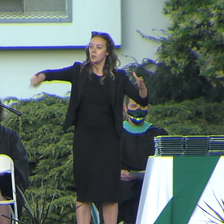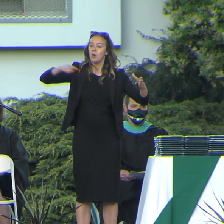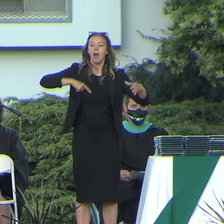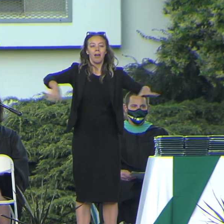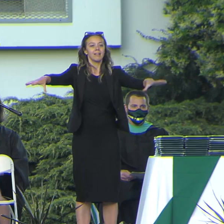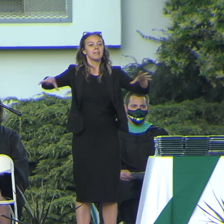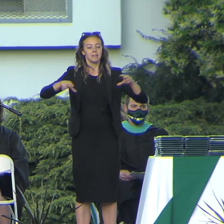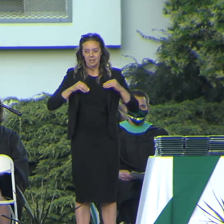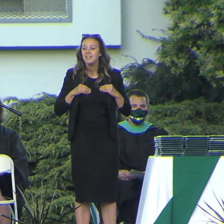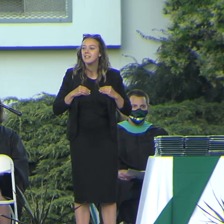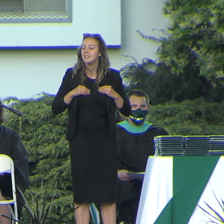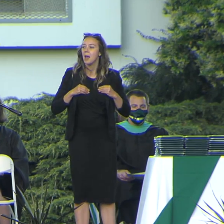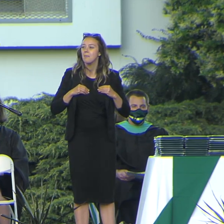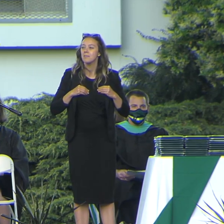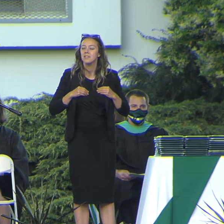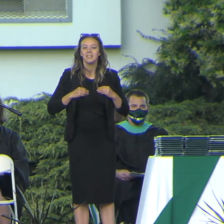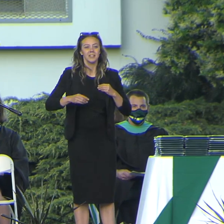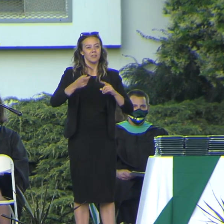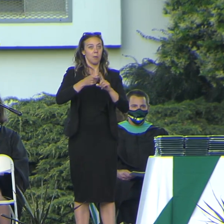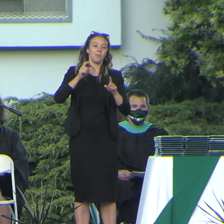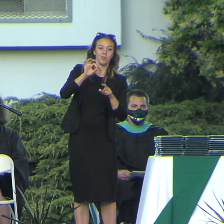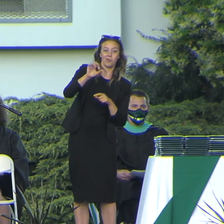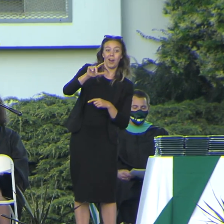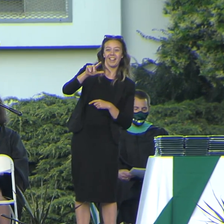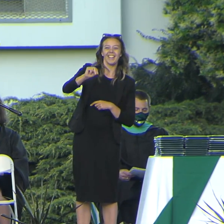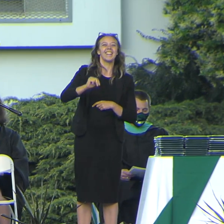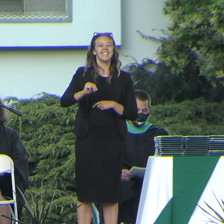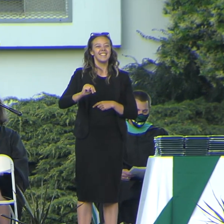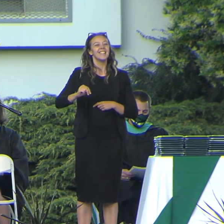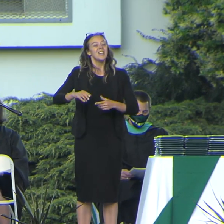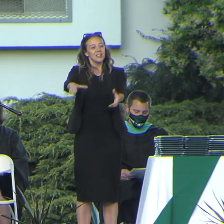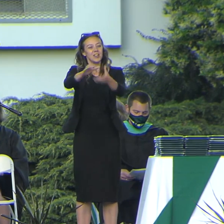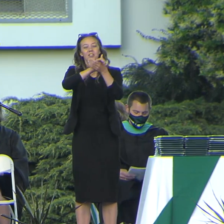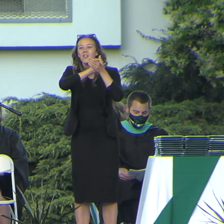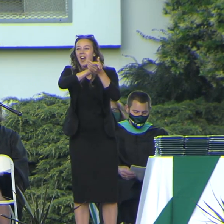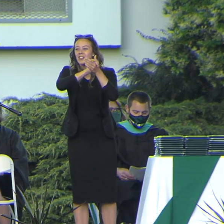the Franklin High School class of 2021. Congratulations graduates.